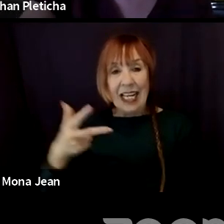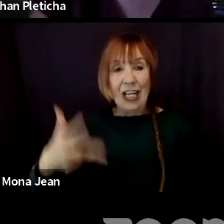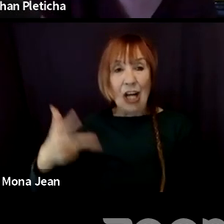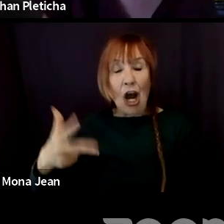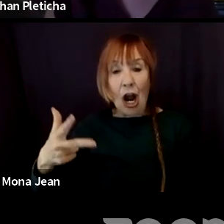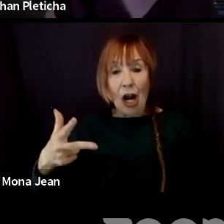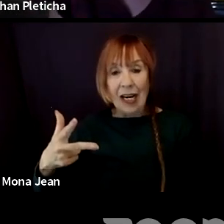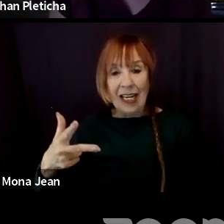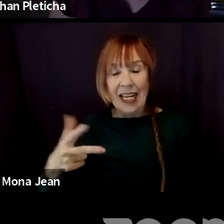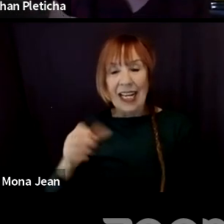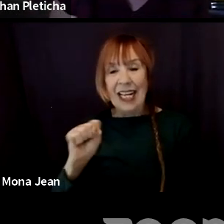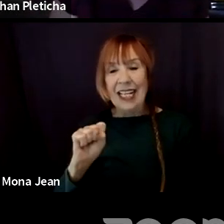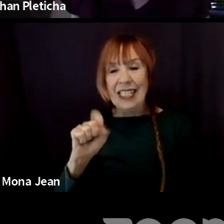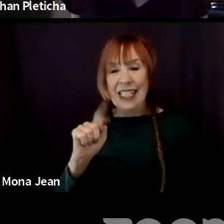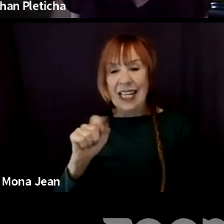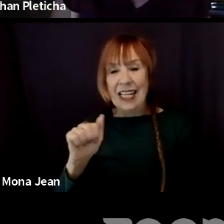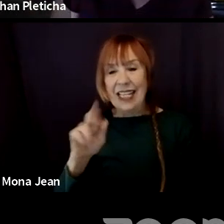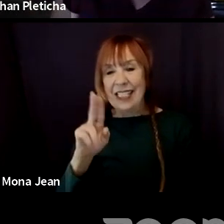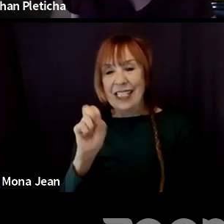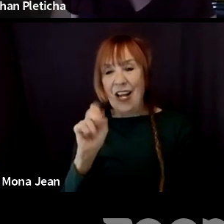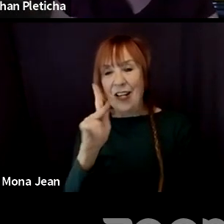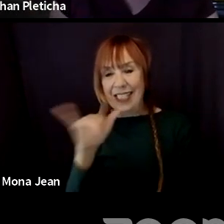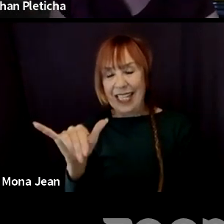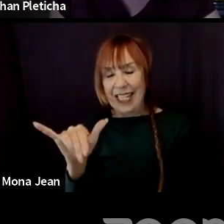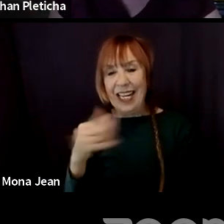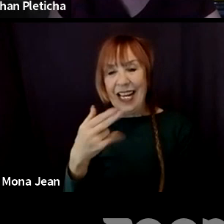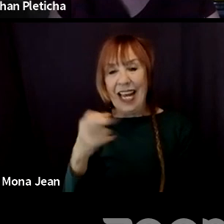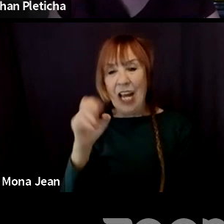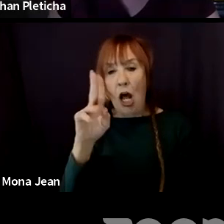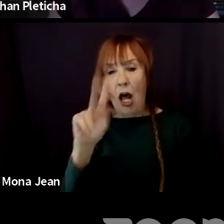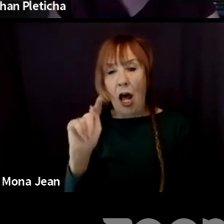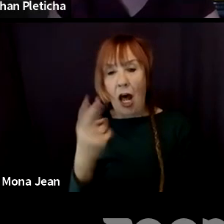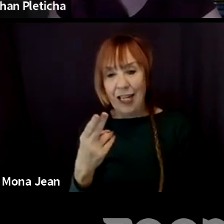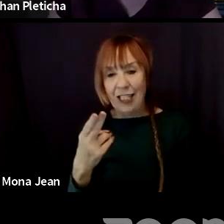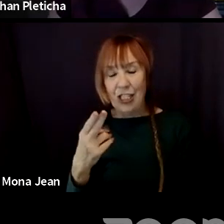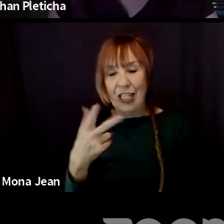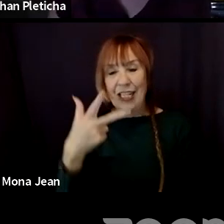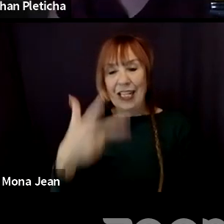So it makes me feel like I'm 15 again, so that's my release.